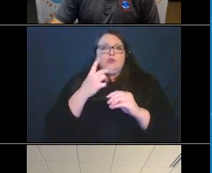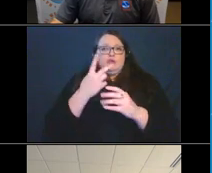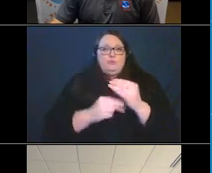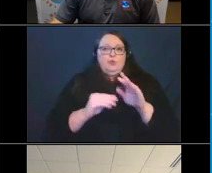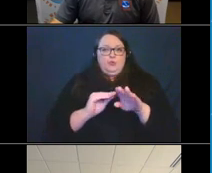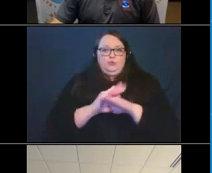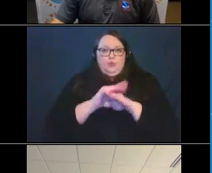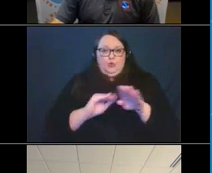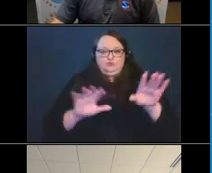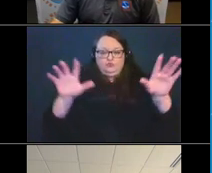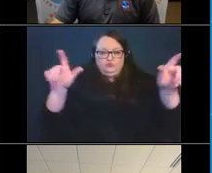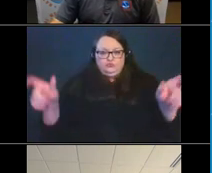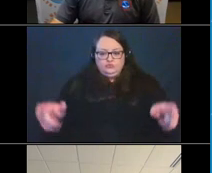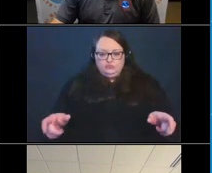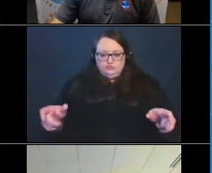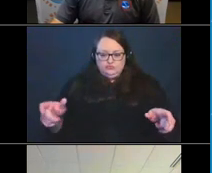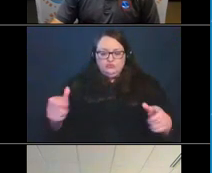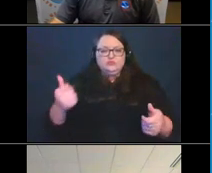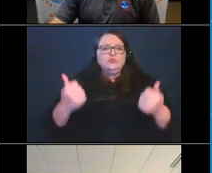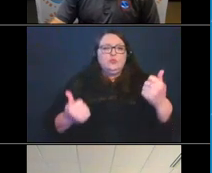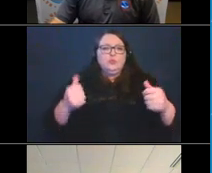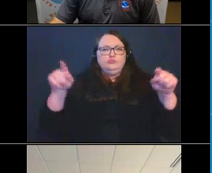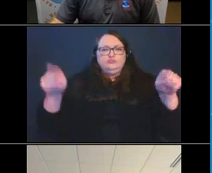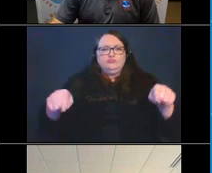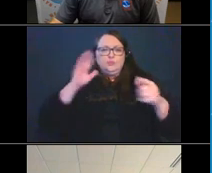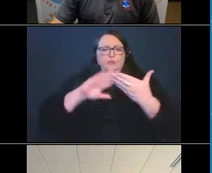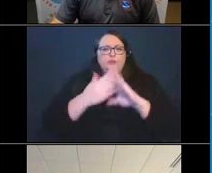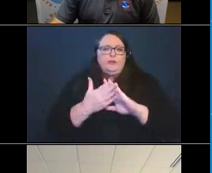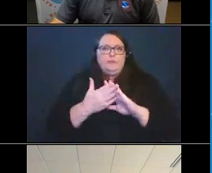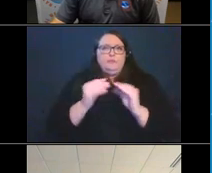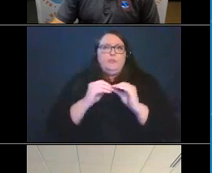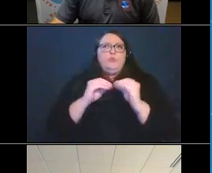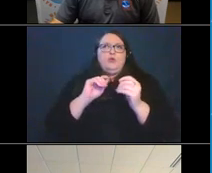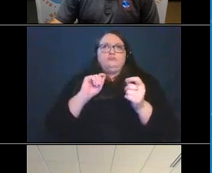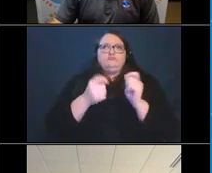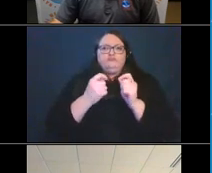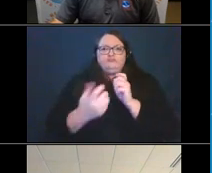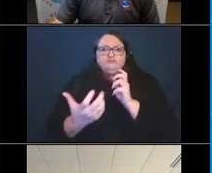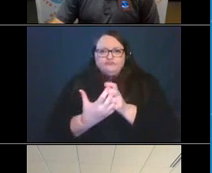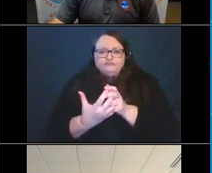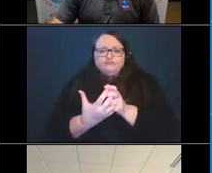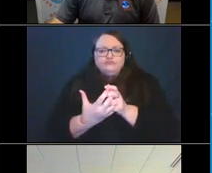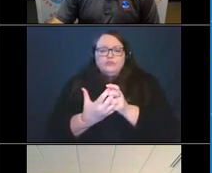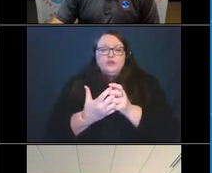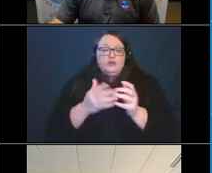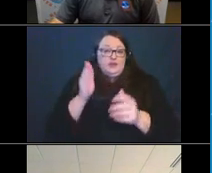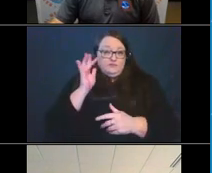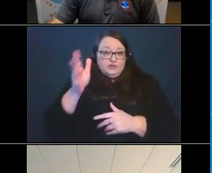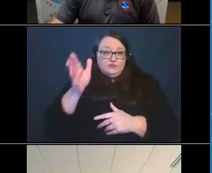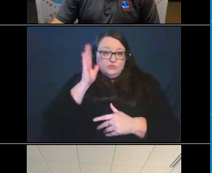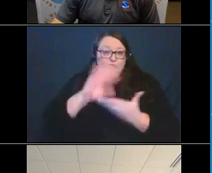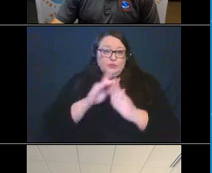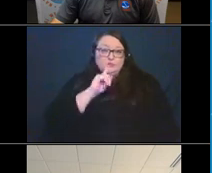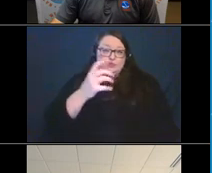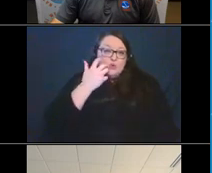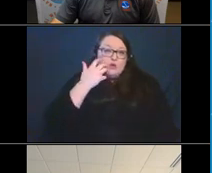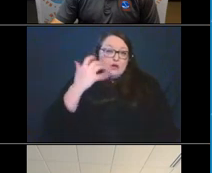specific point at which it becomes so hot and prevalent that acclimation no longer matters?